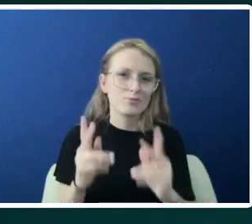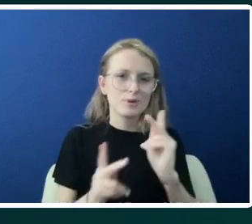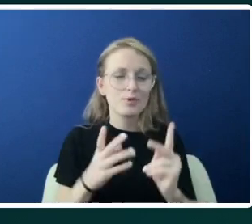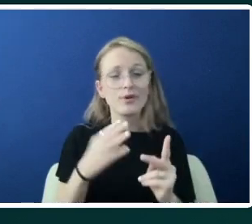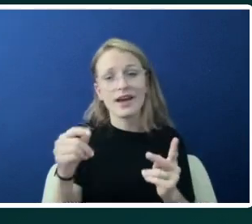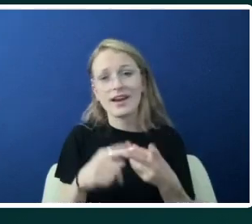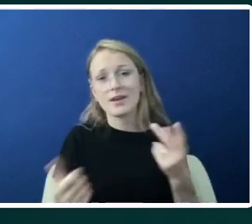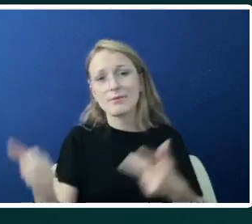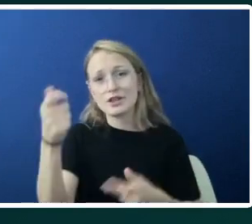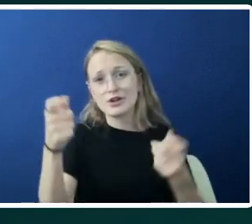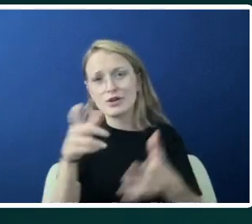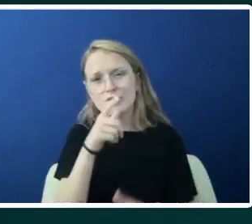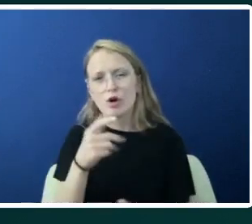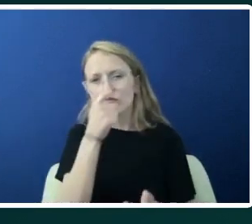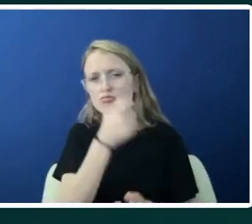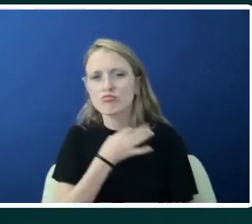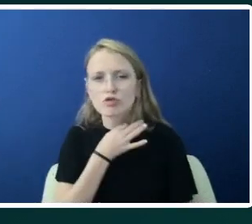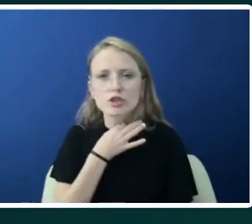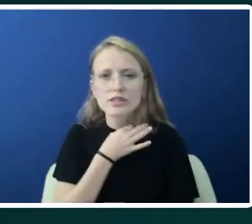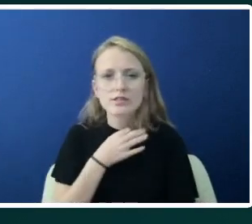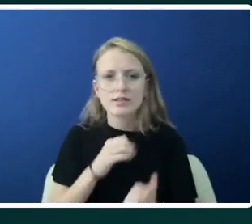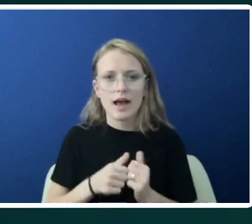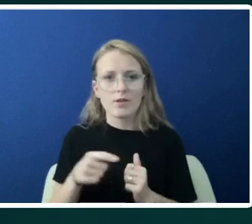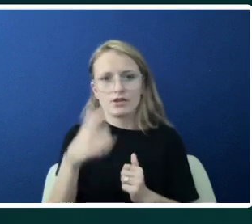we're going to go into how we actually structured this project. But the overall